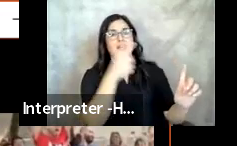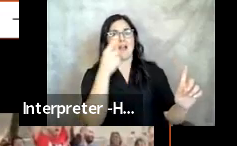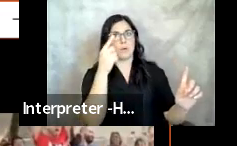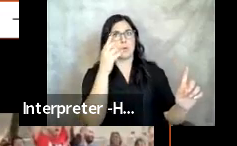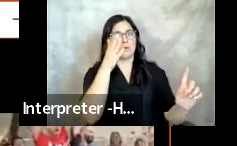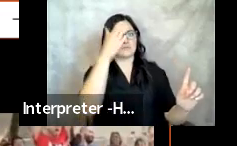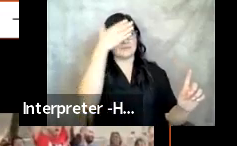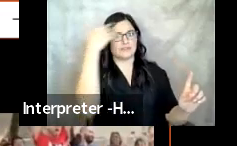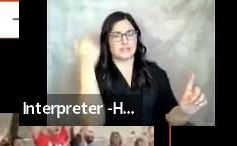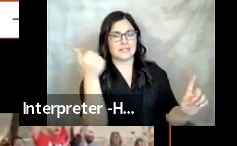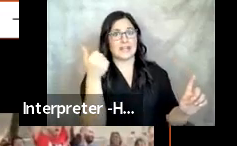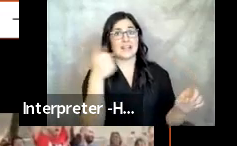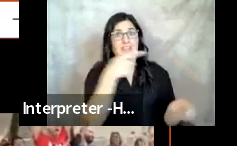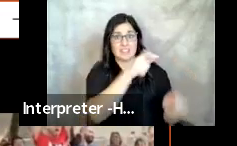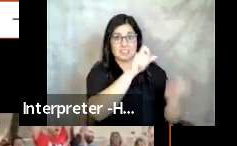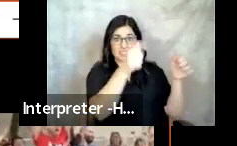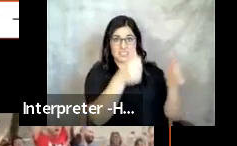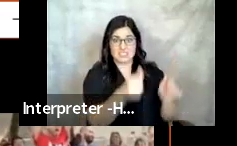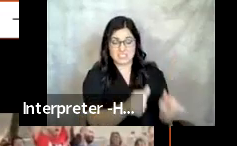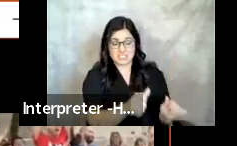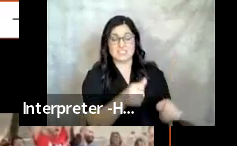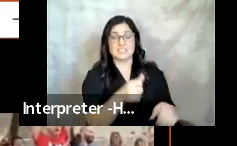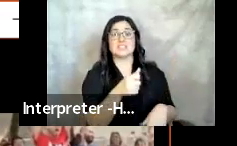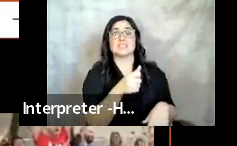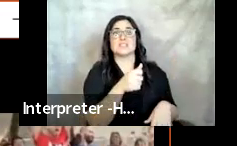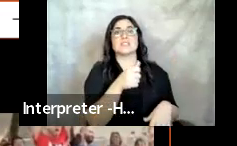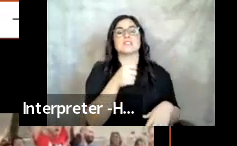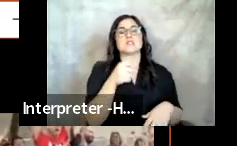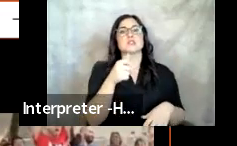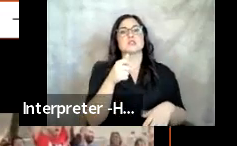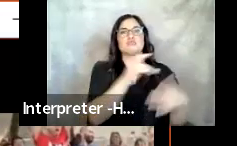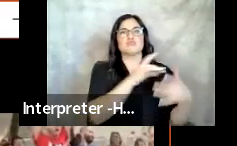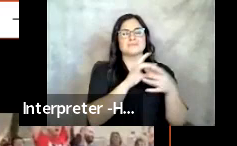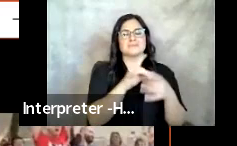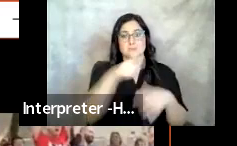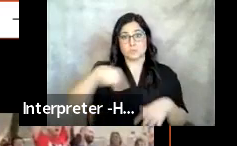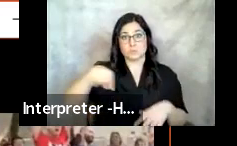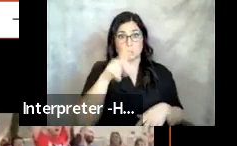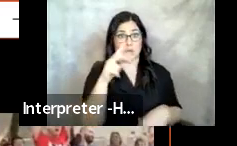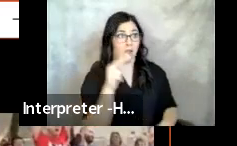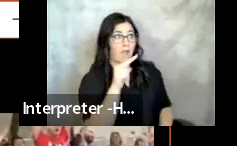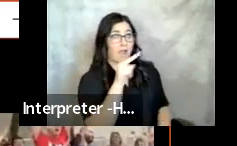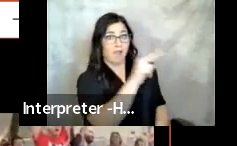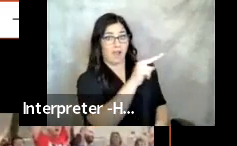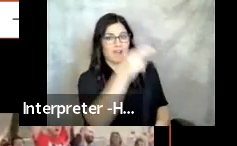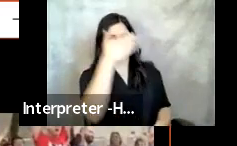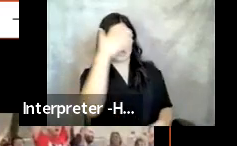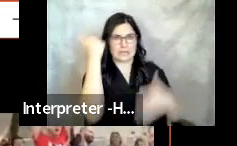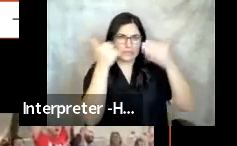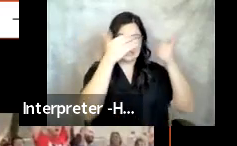The monuments. To amnesia. Their monuments to an idea. That.